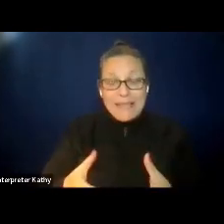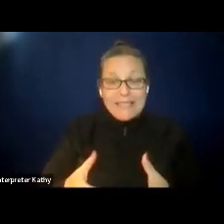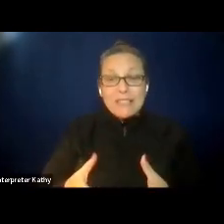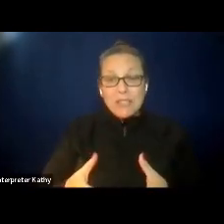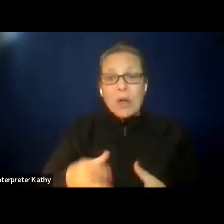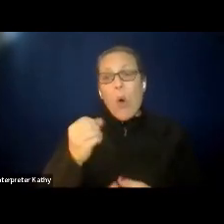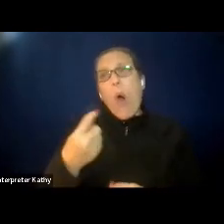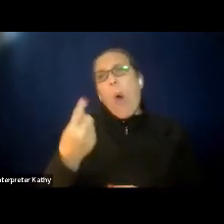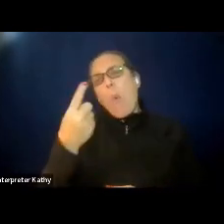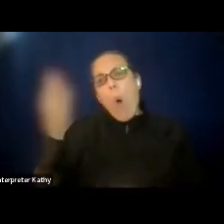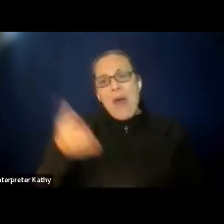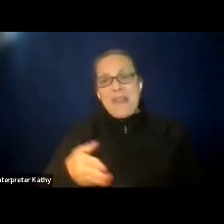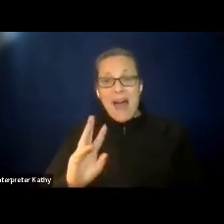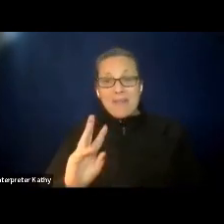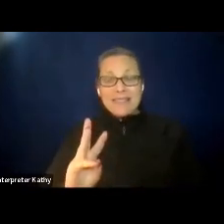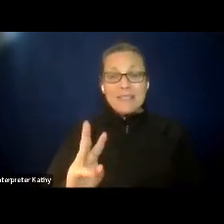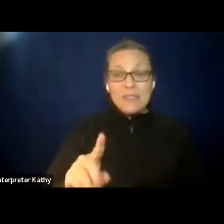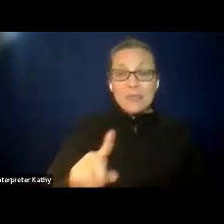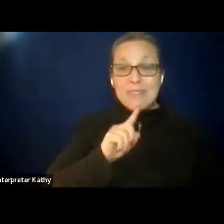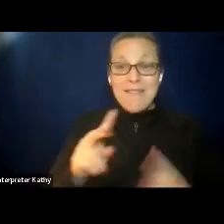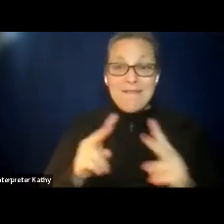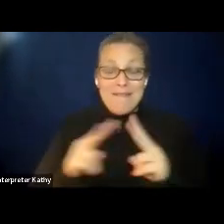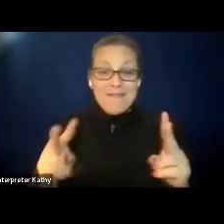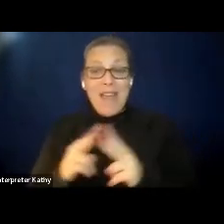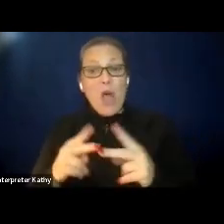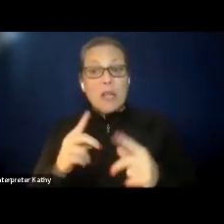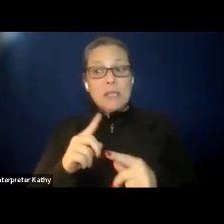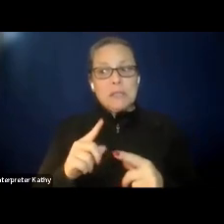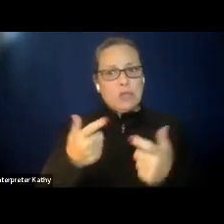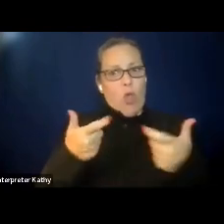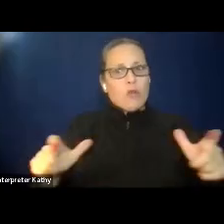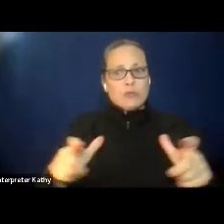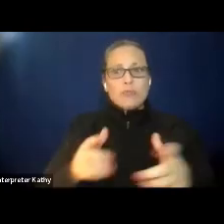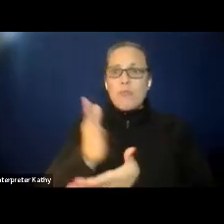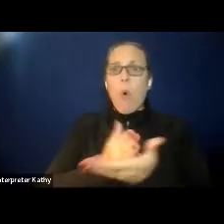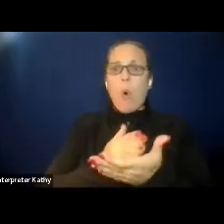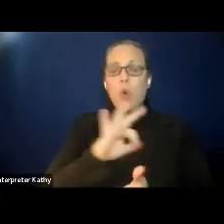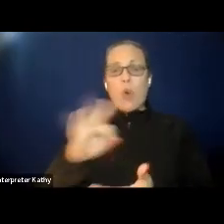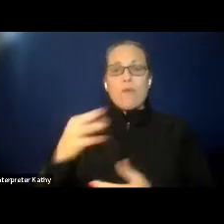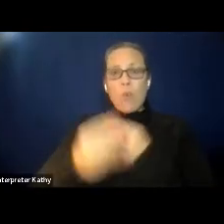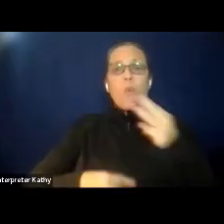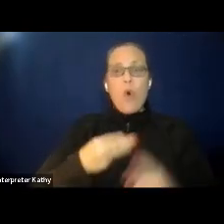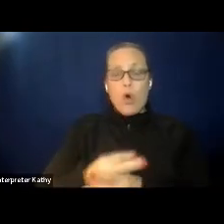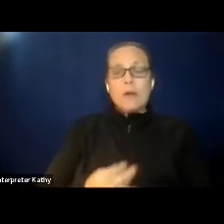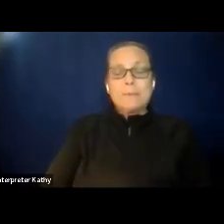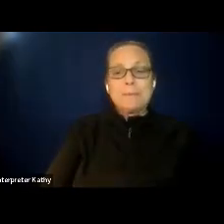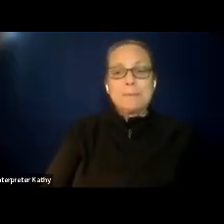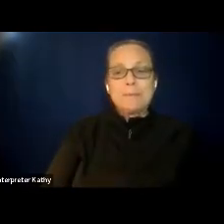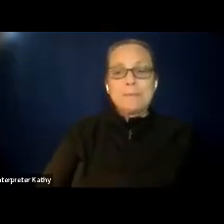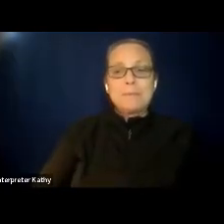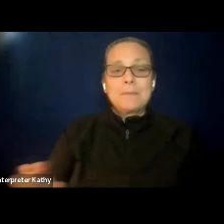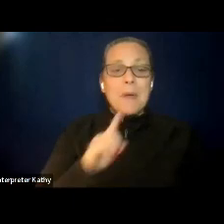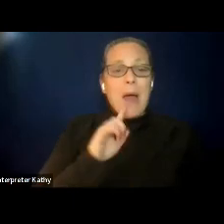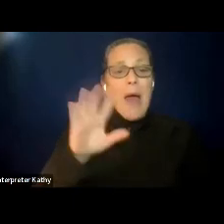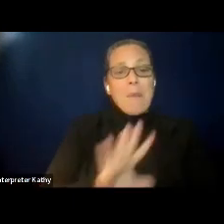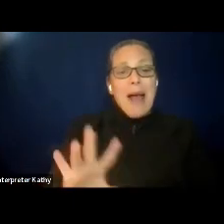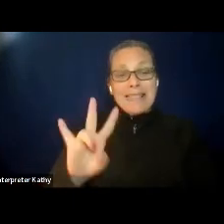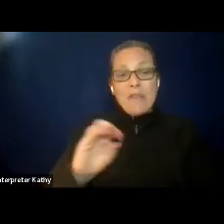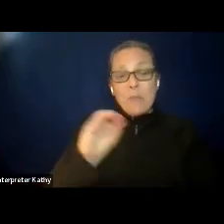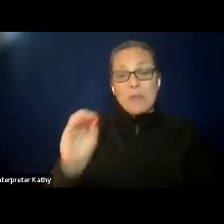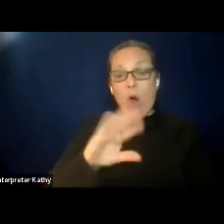this represents about 16% of the world's population or about 1 in 6. So it is a